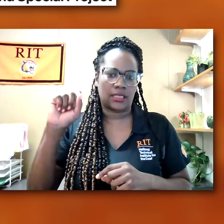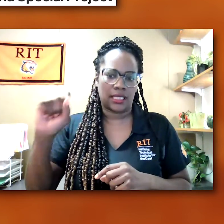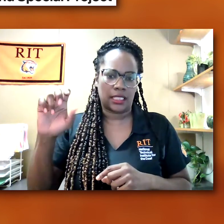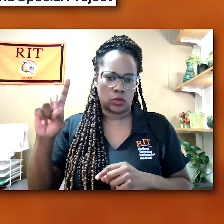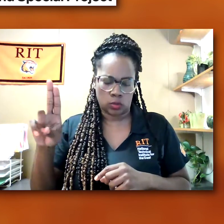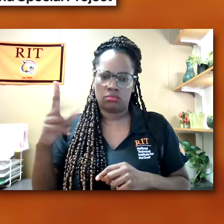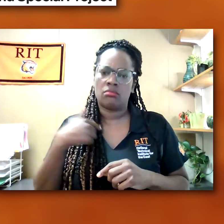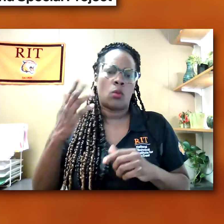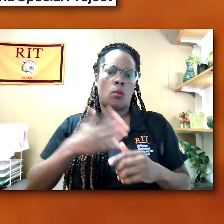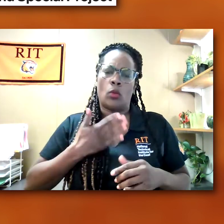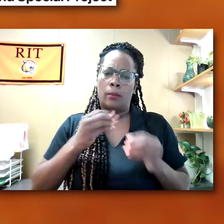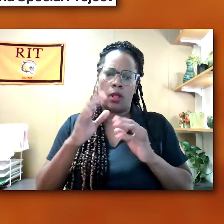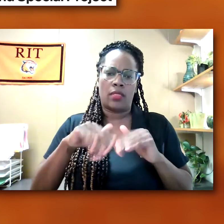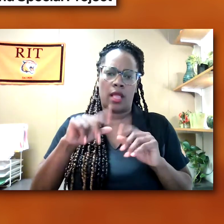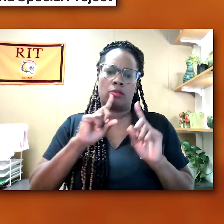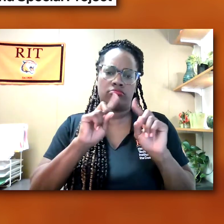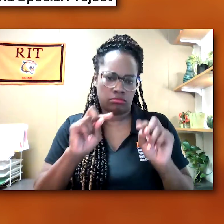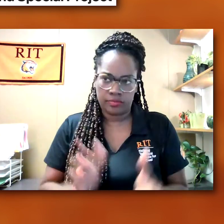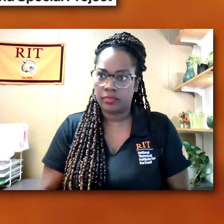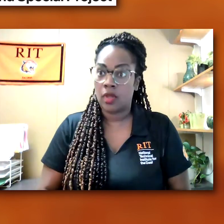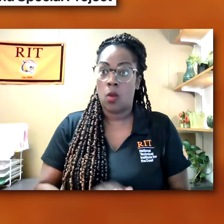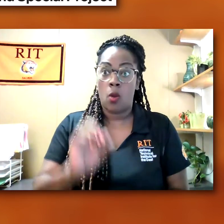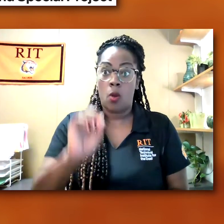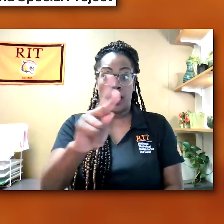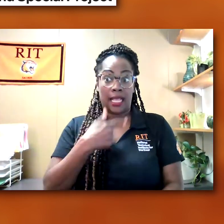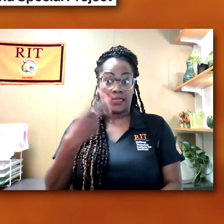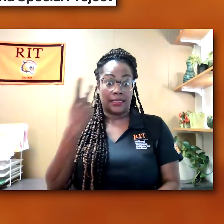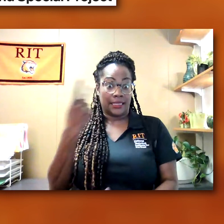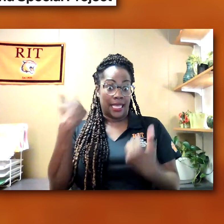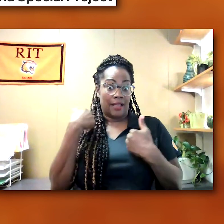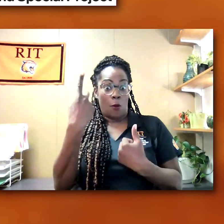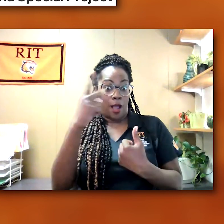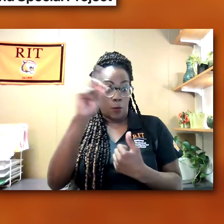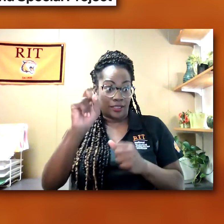Again, the email address is NTIDOutreach@rit.edu.